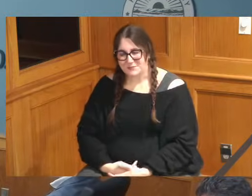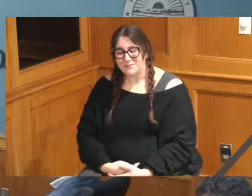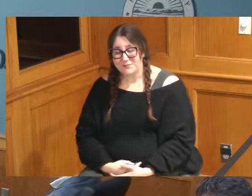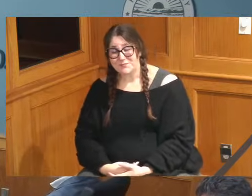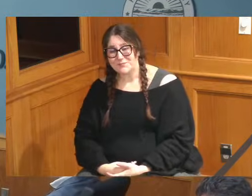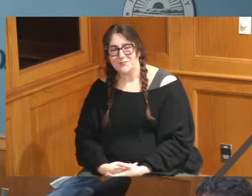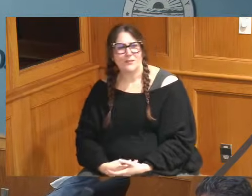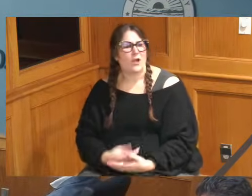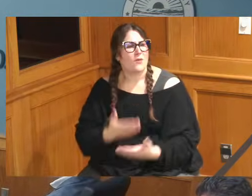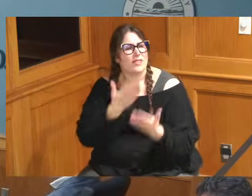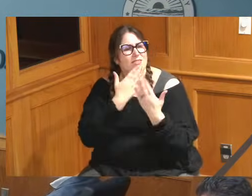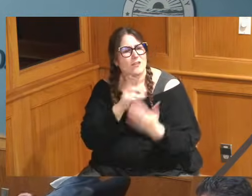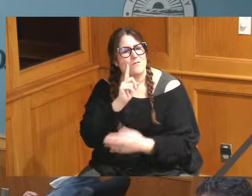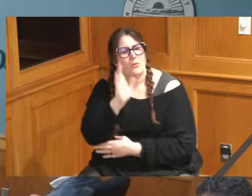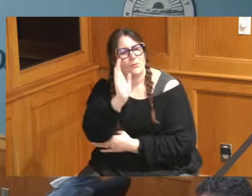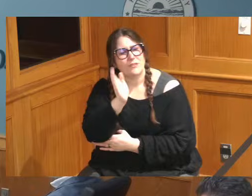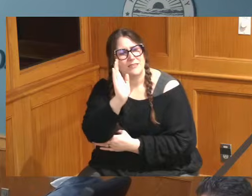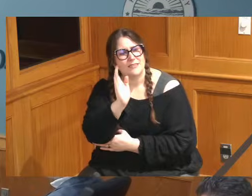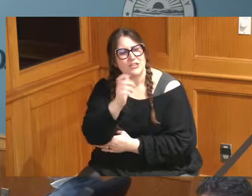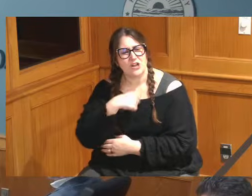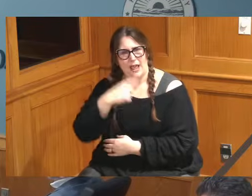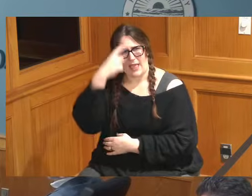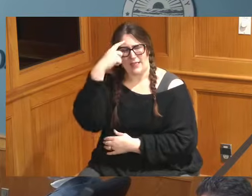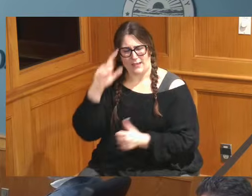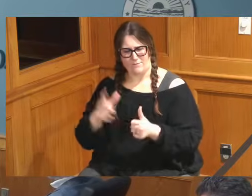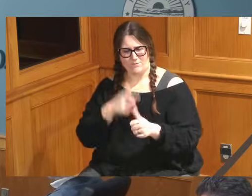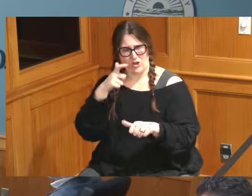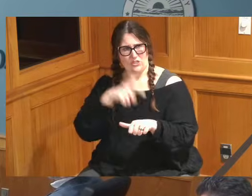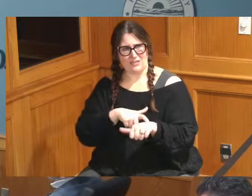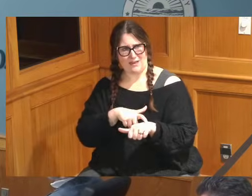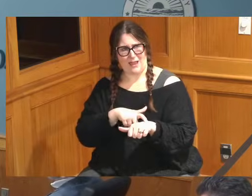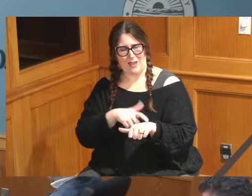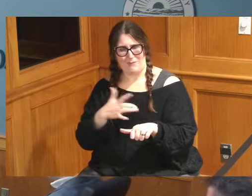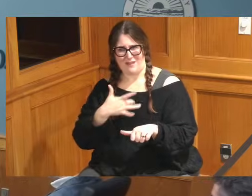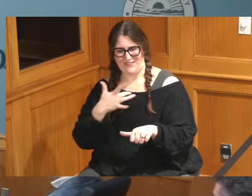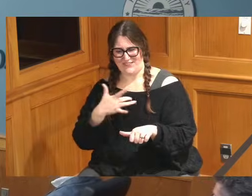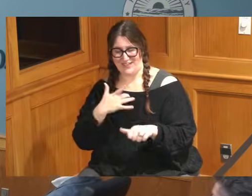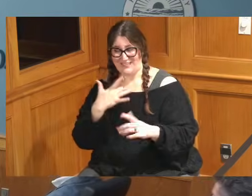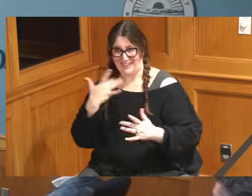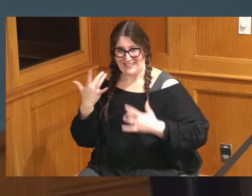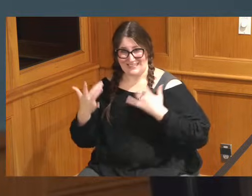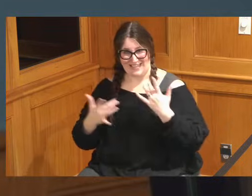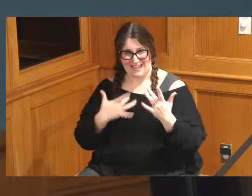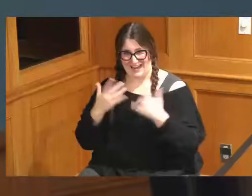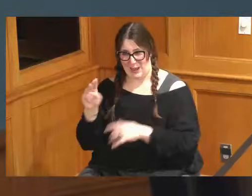you for your presentation. I think this is the first time I've been so excited about MSD. Wow,